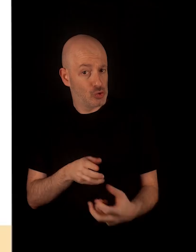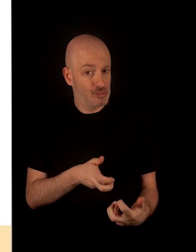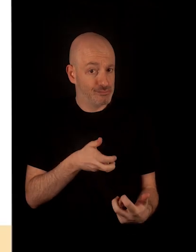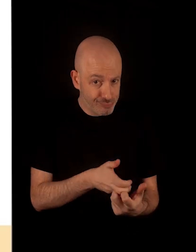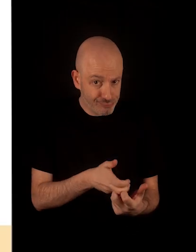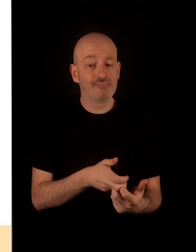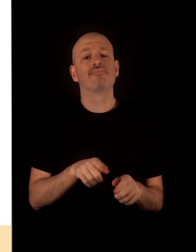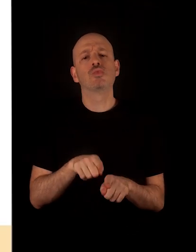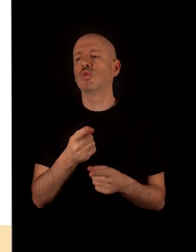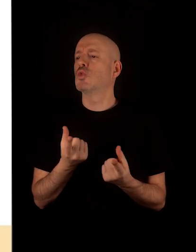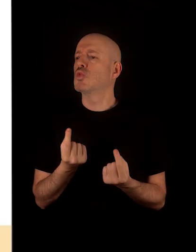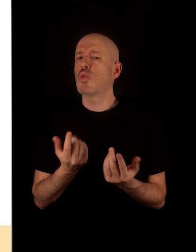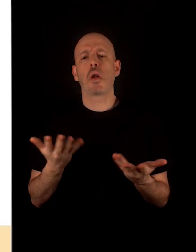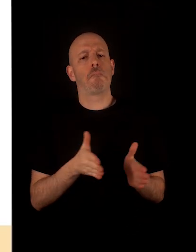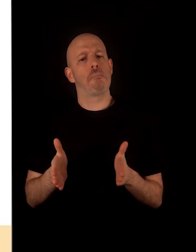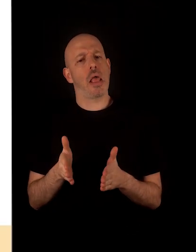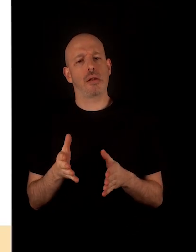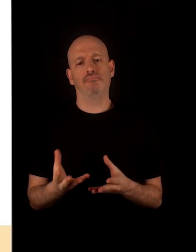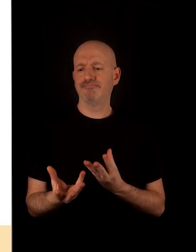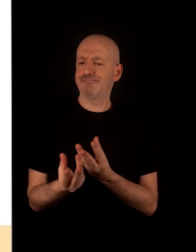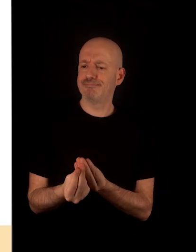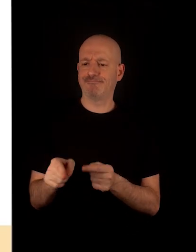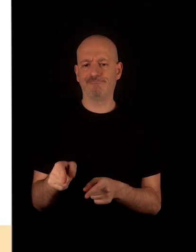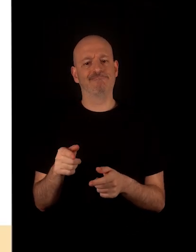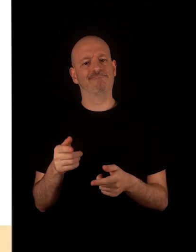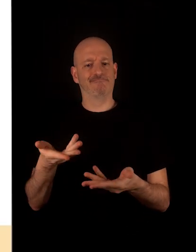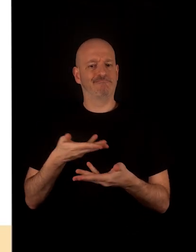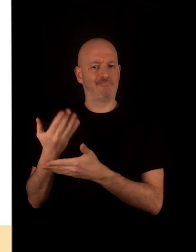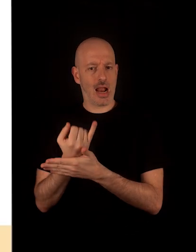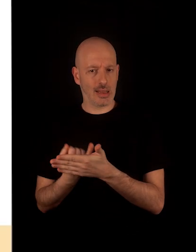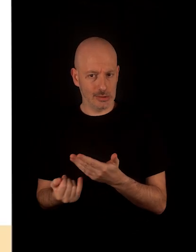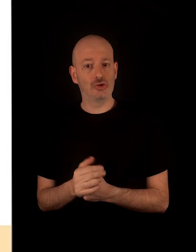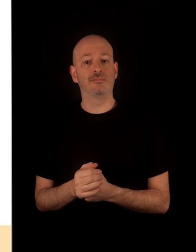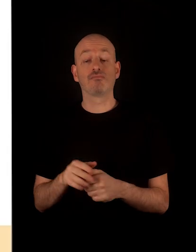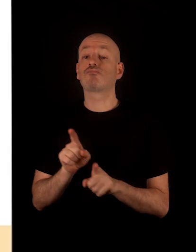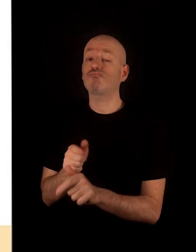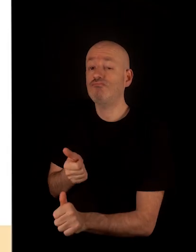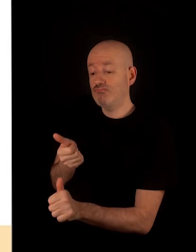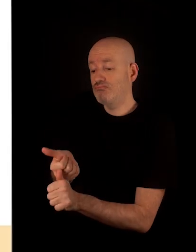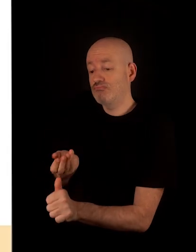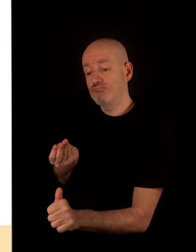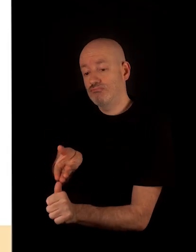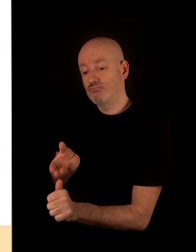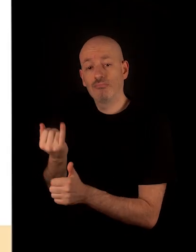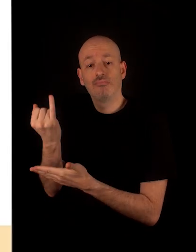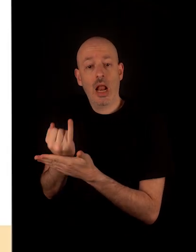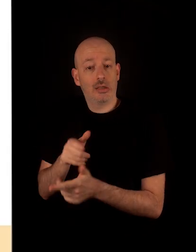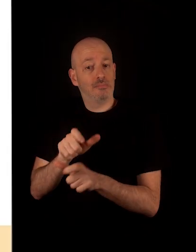the legal entity needs to propose a residency to define a concept,